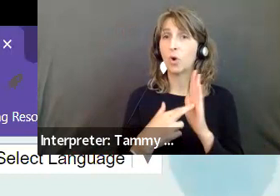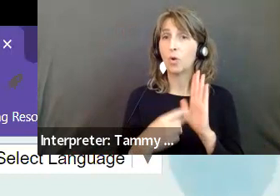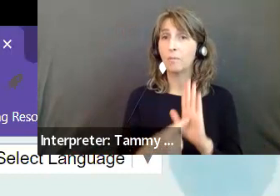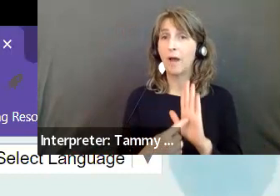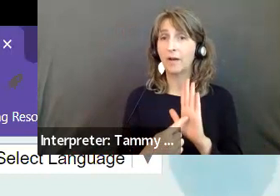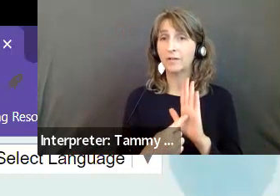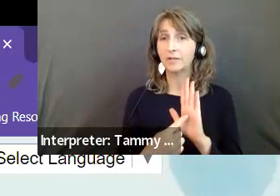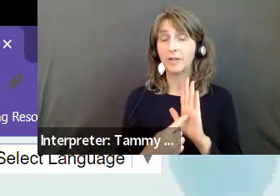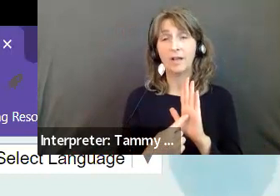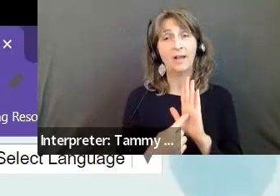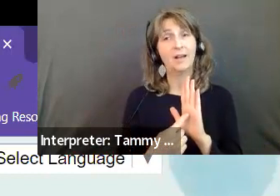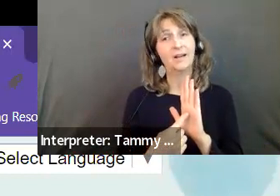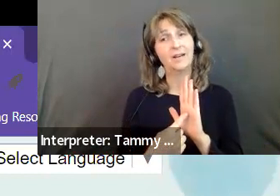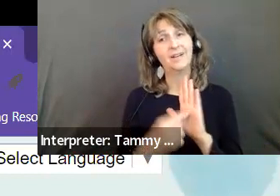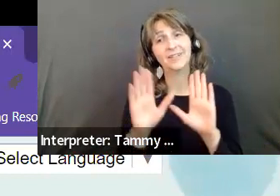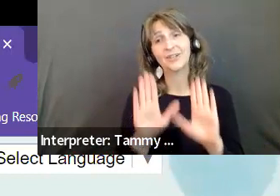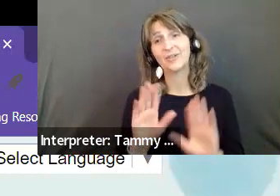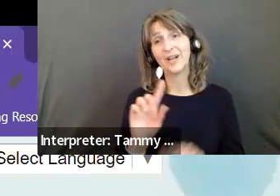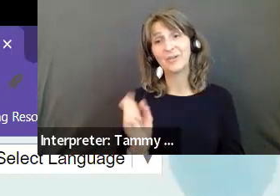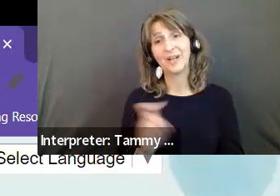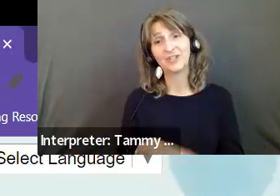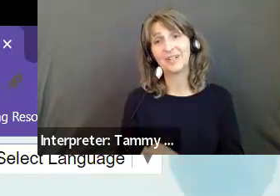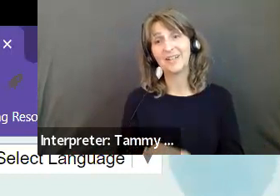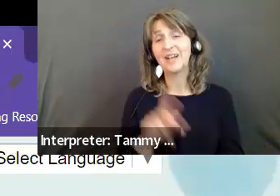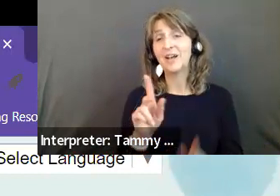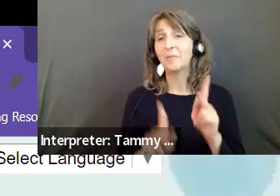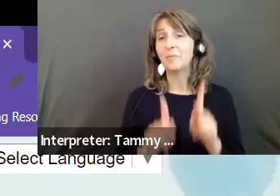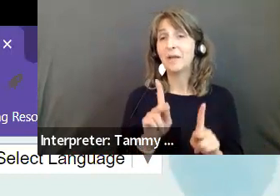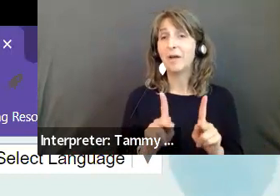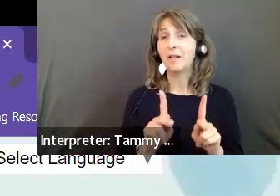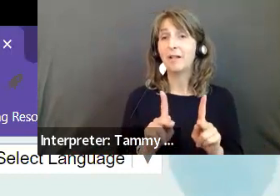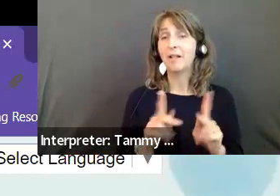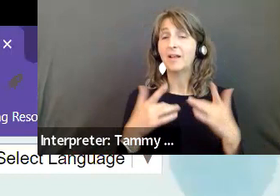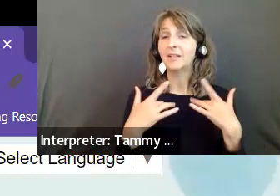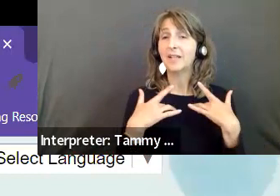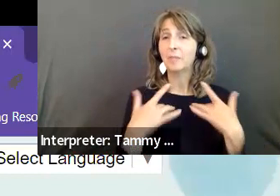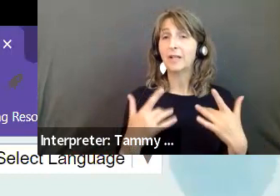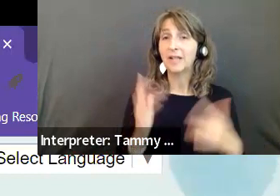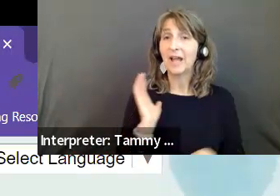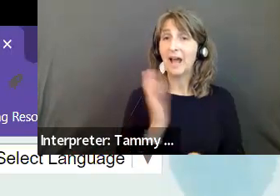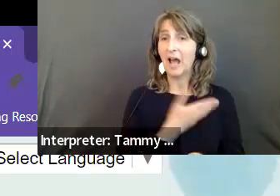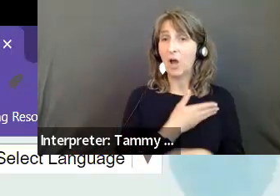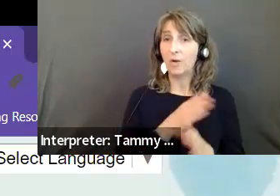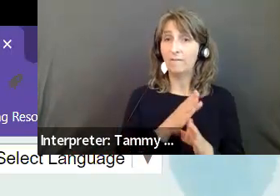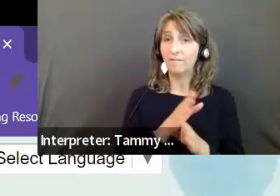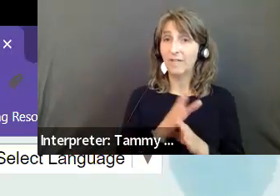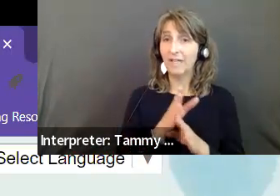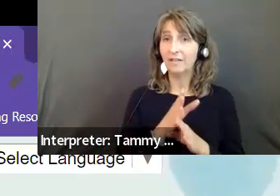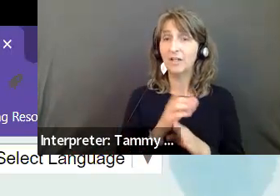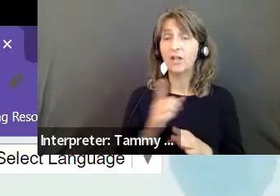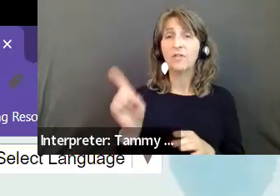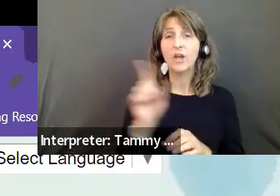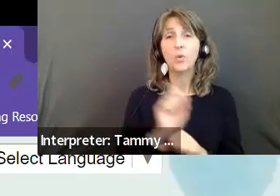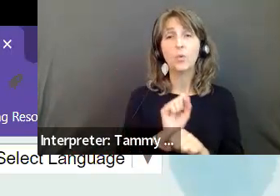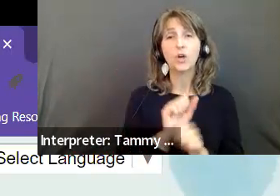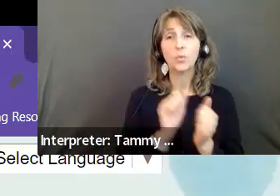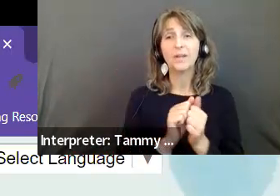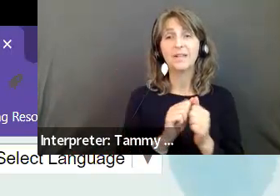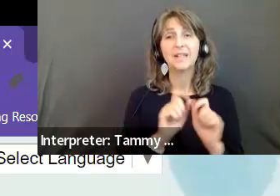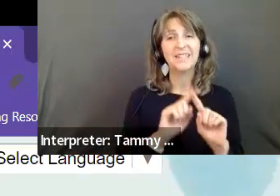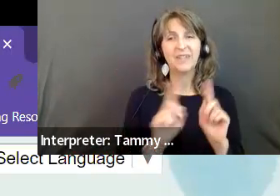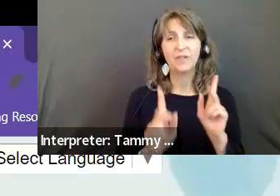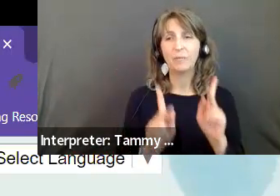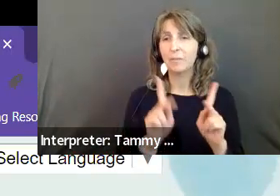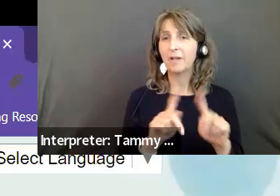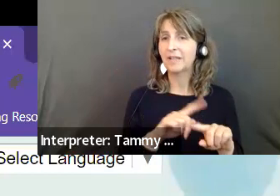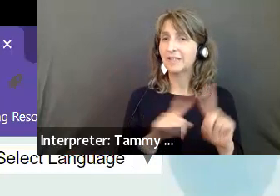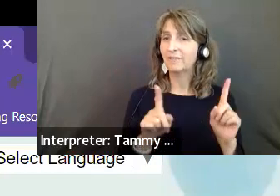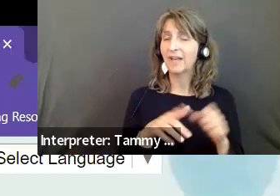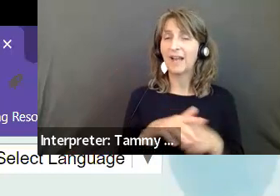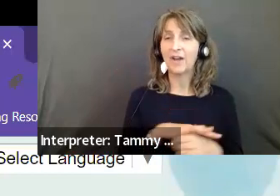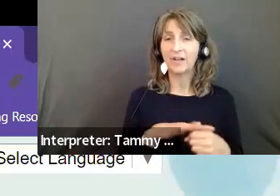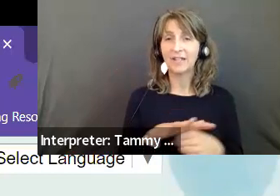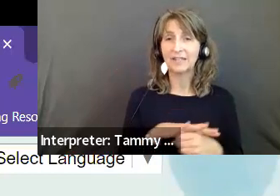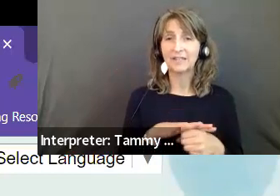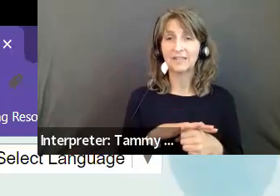Oh, it's a great question. People typically in our field, work with, you know, lots of different people in different, geographical areas.